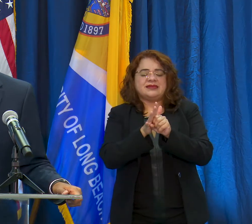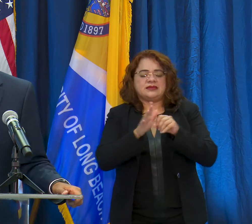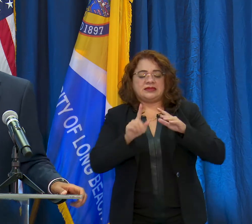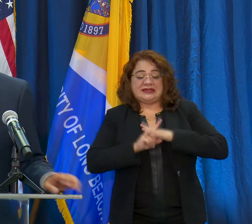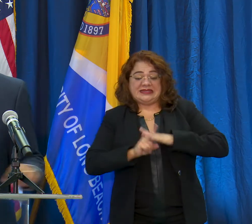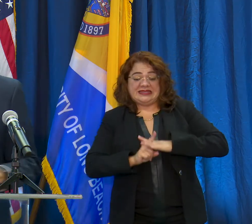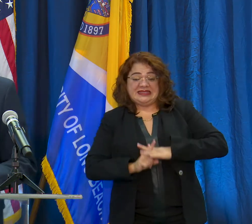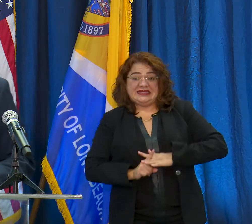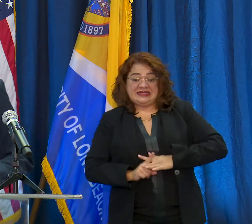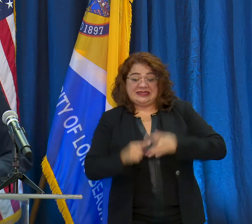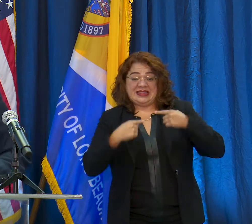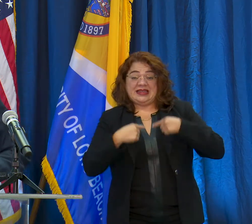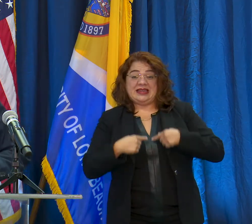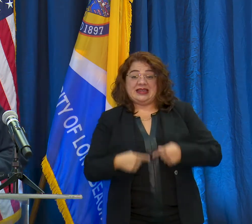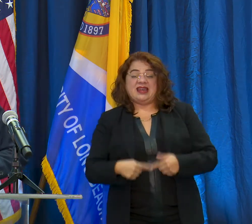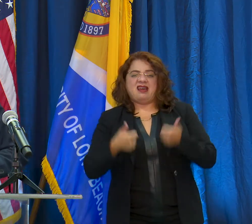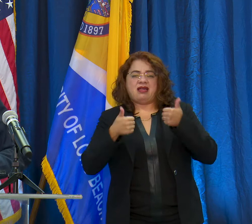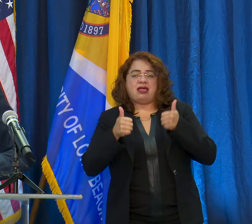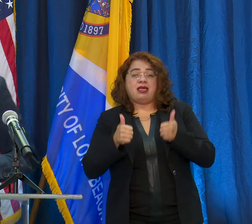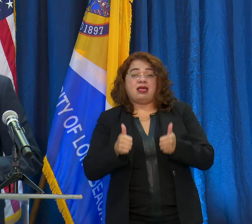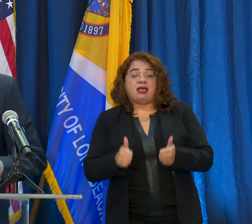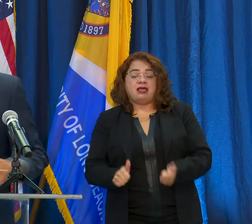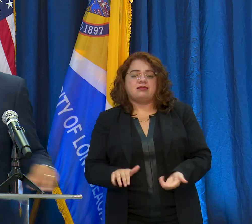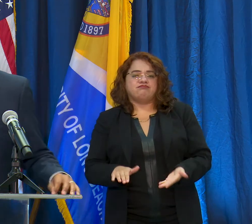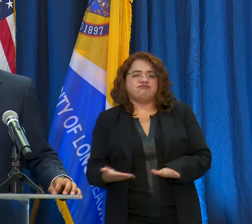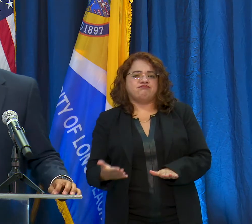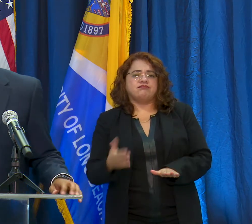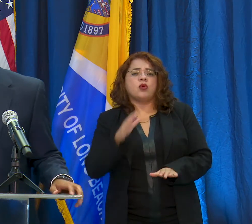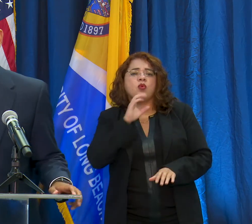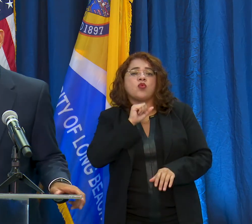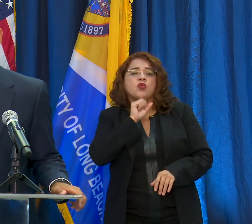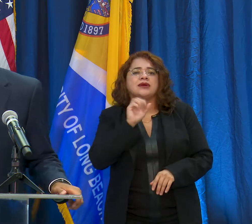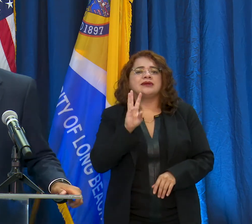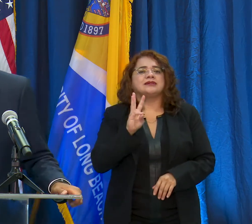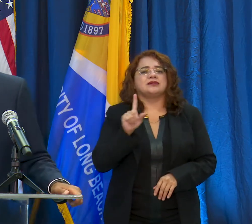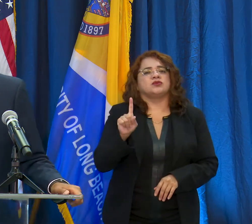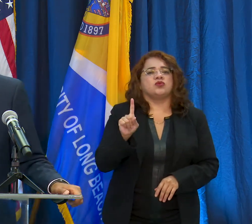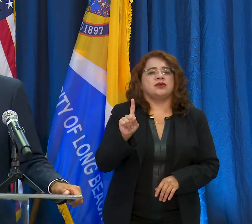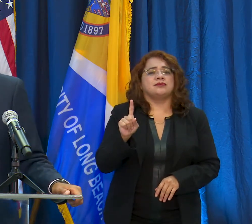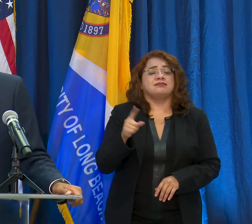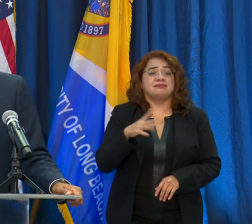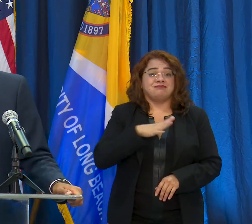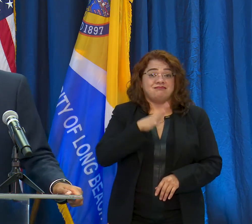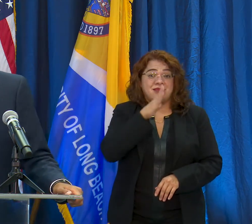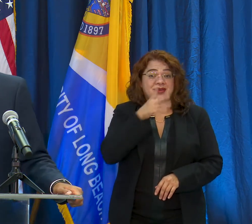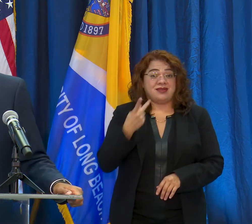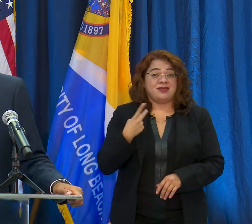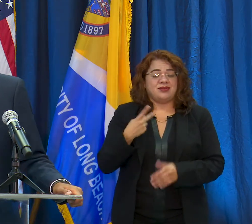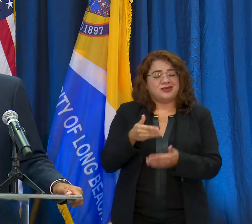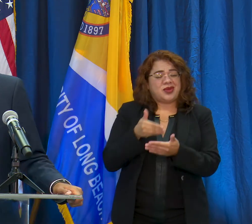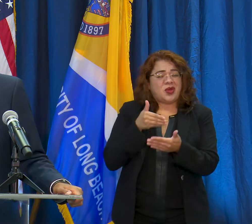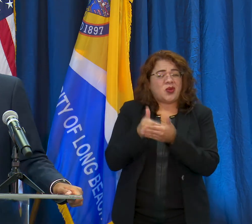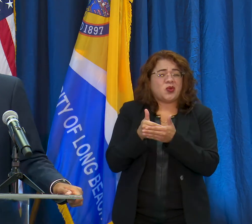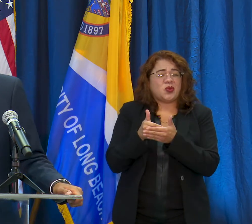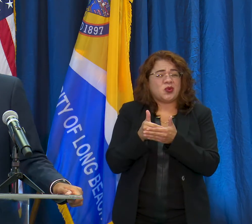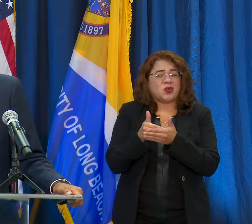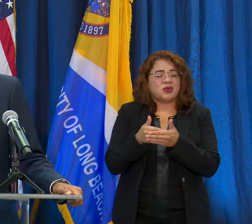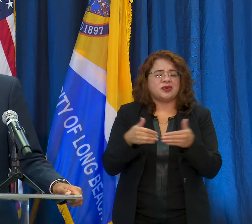and she was only 61 years old. My mother and I were actually very close. Anyone that knows me knows